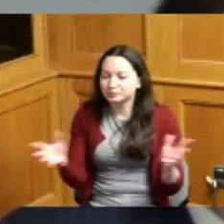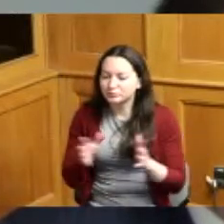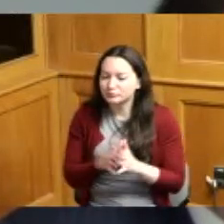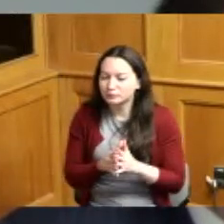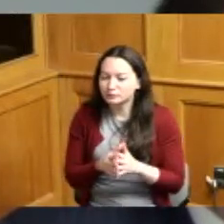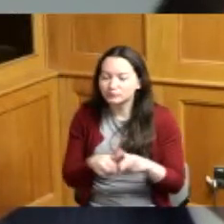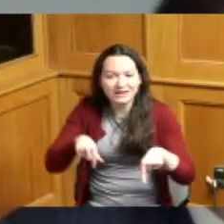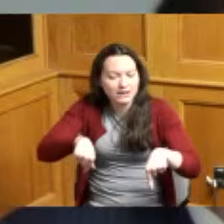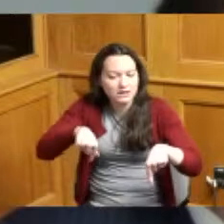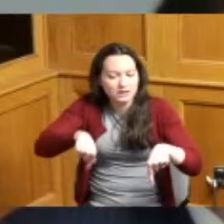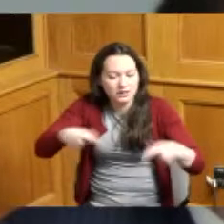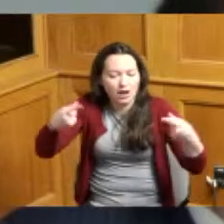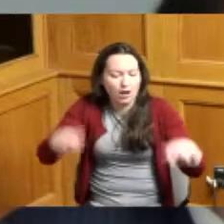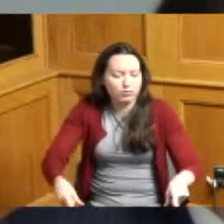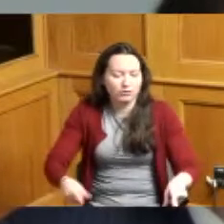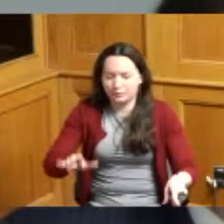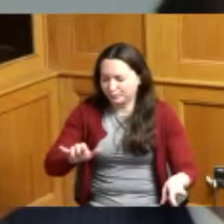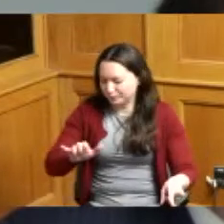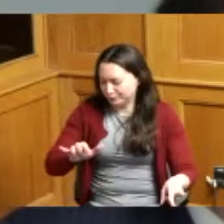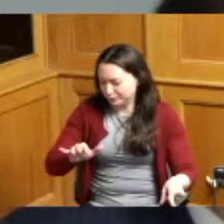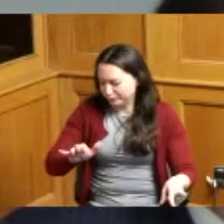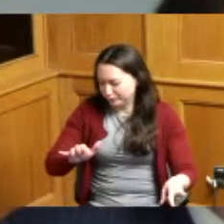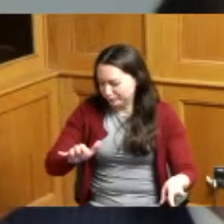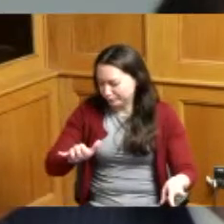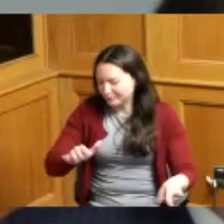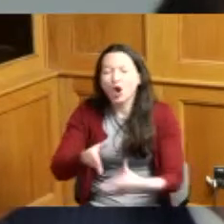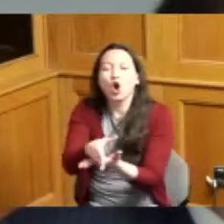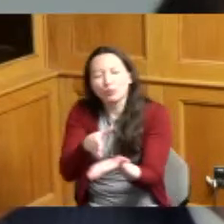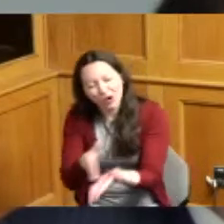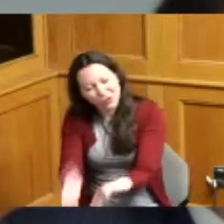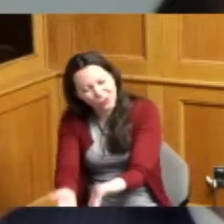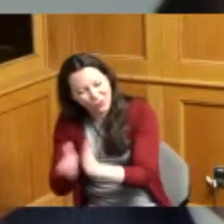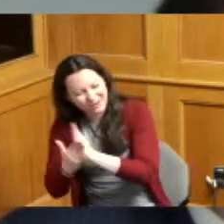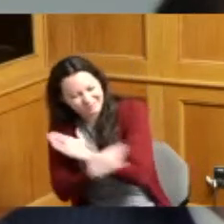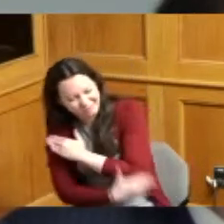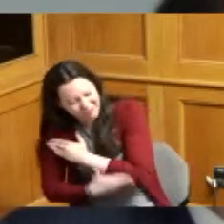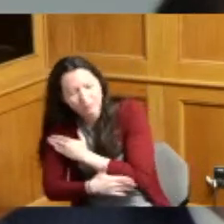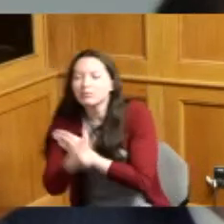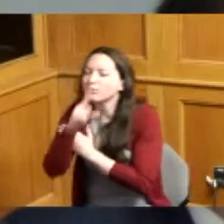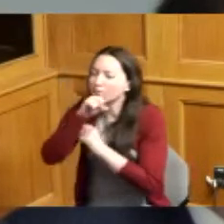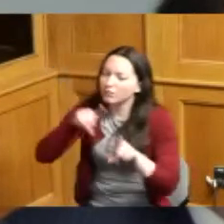this was um at the uh partly at the request of the county although we'd asked for it in a little bit